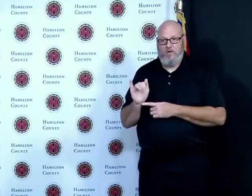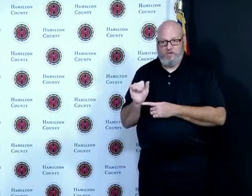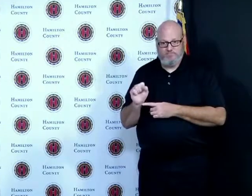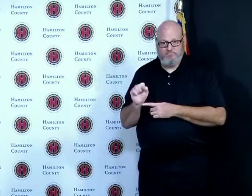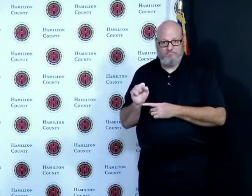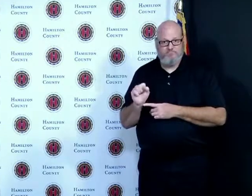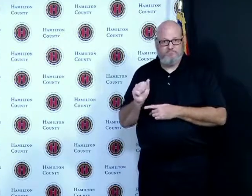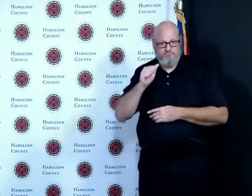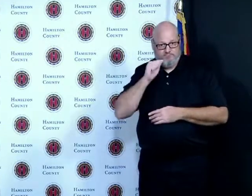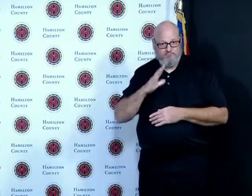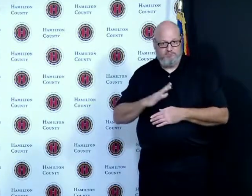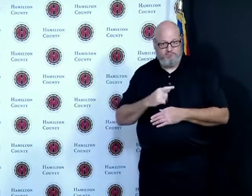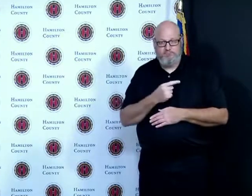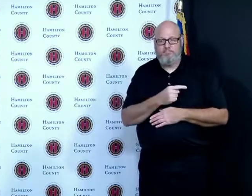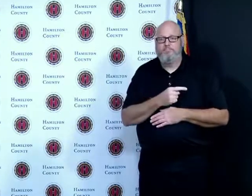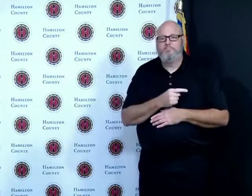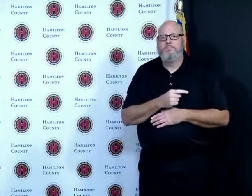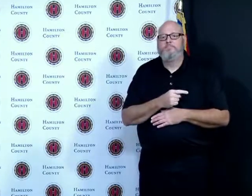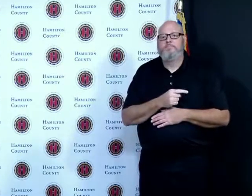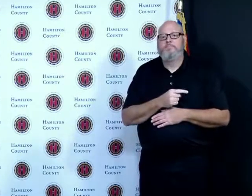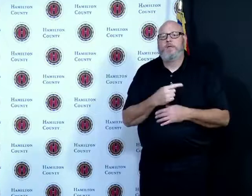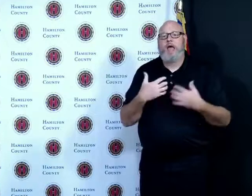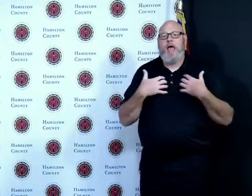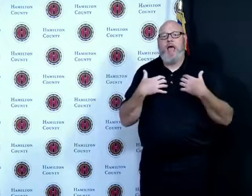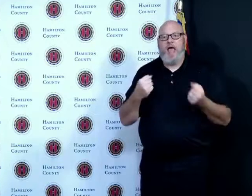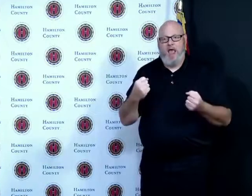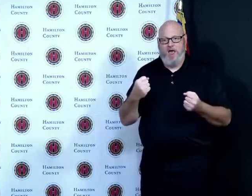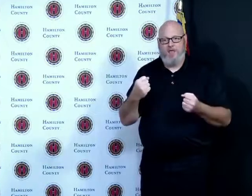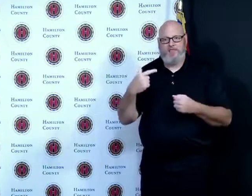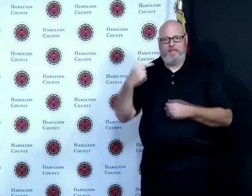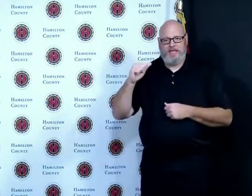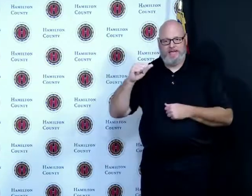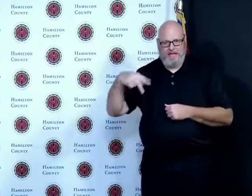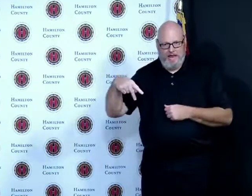trying to make sure that people throughout the community have the messaging they need to get